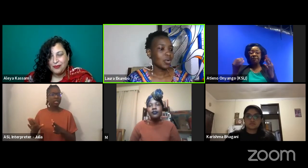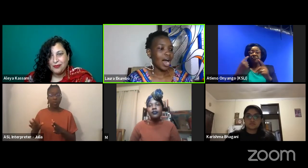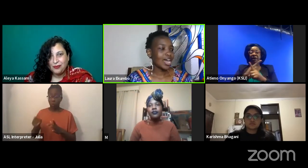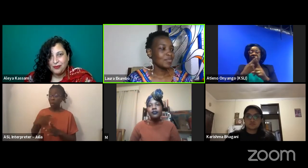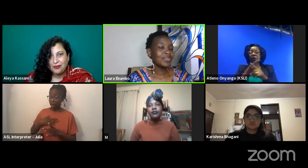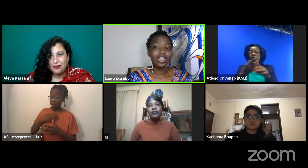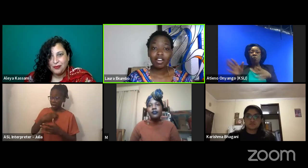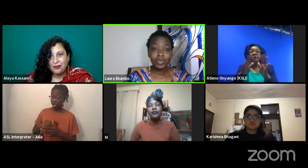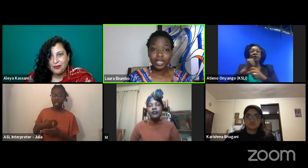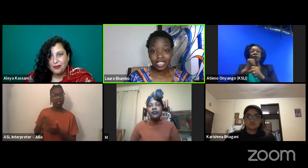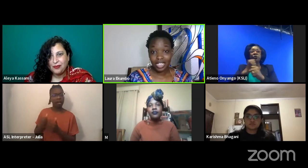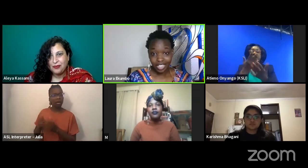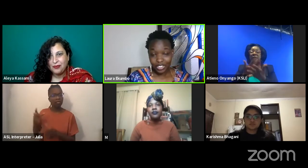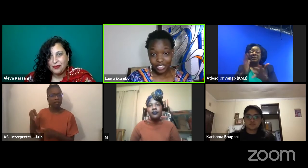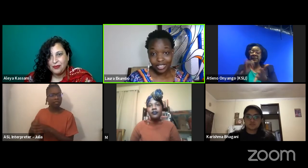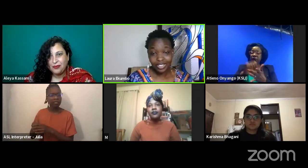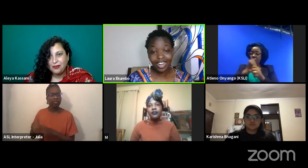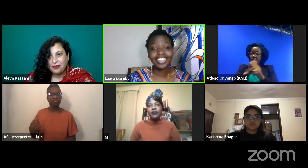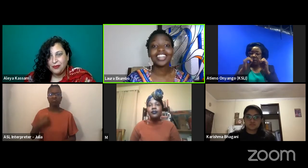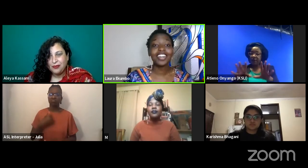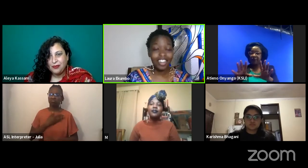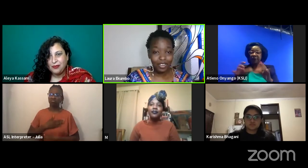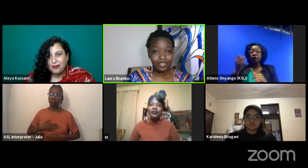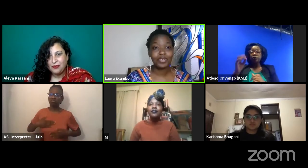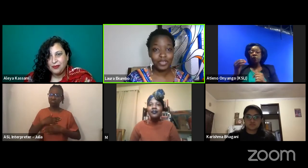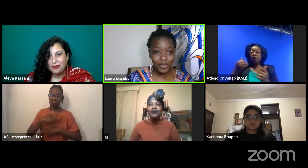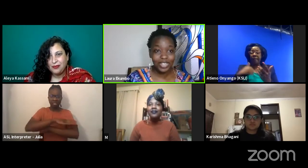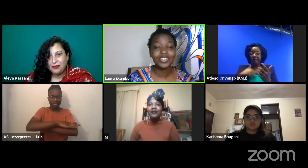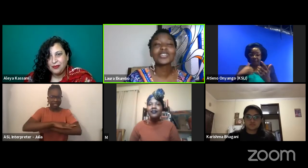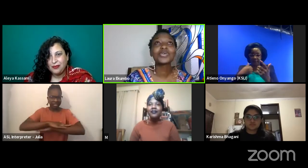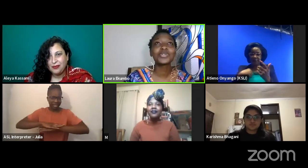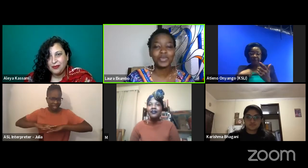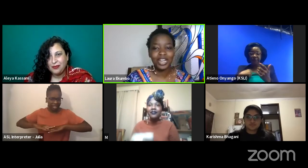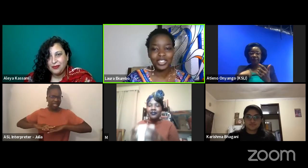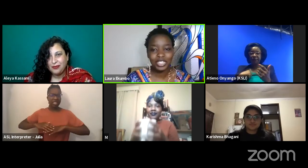So I love being on stage, I love performing so much